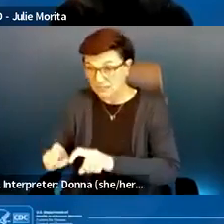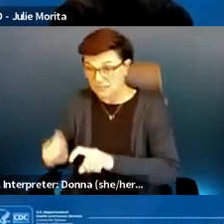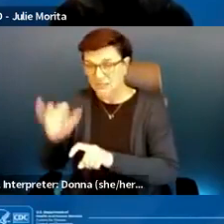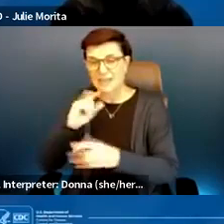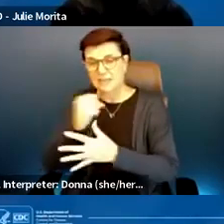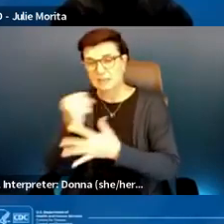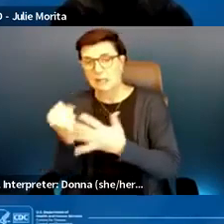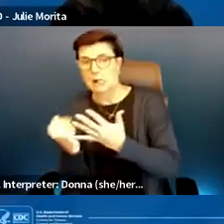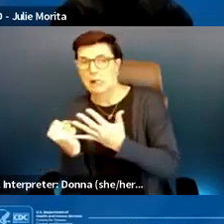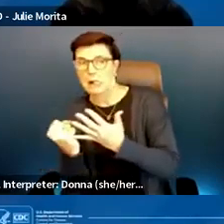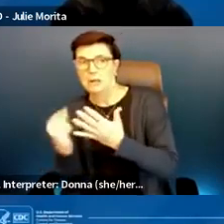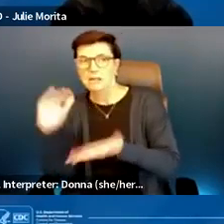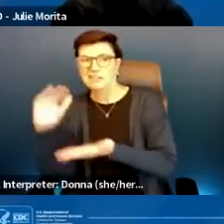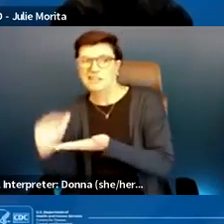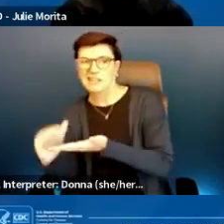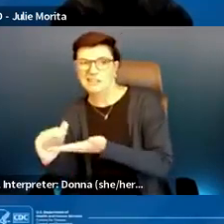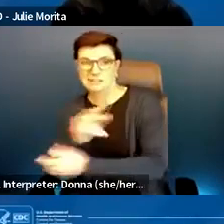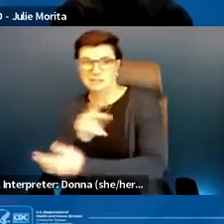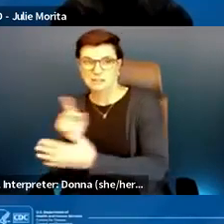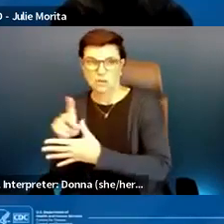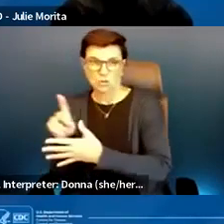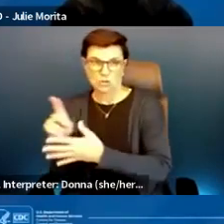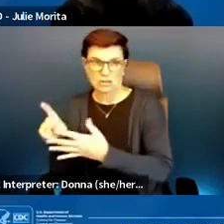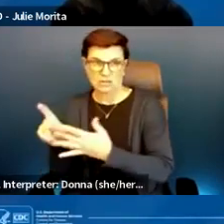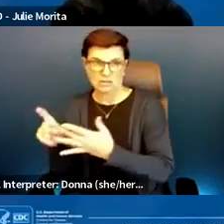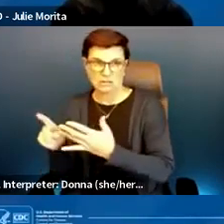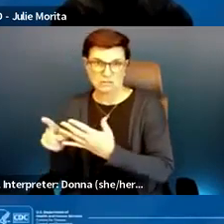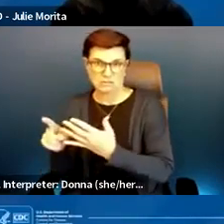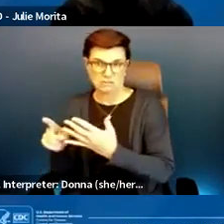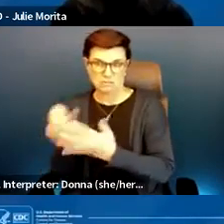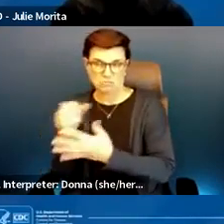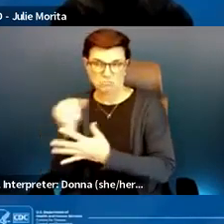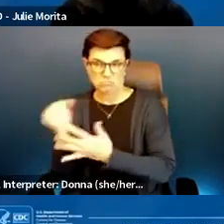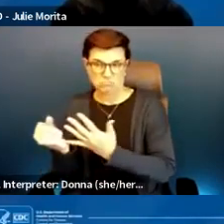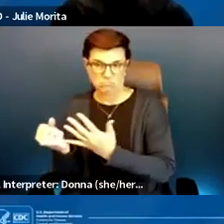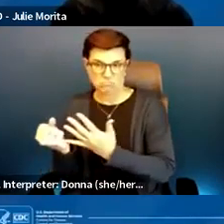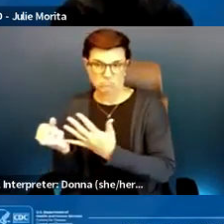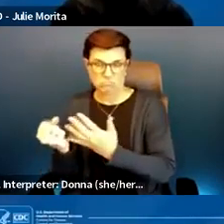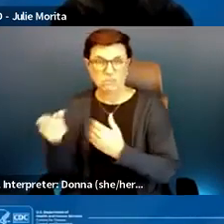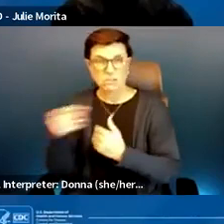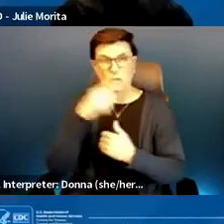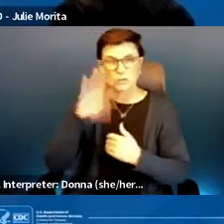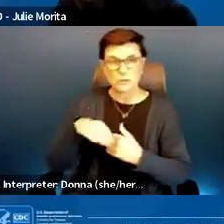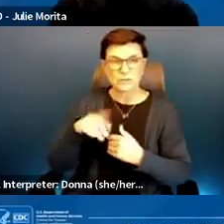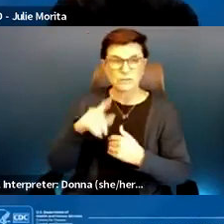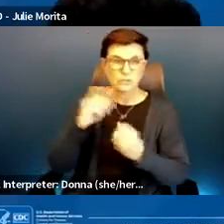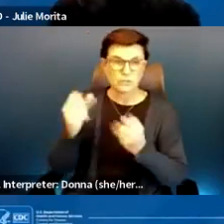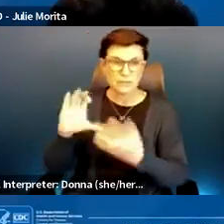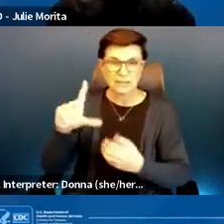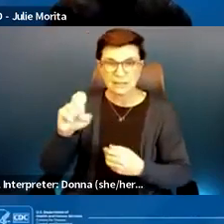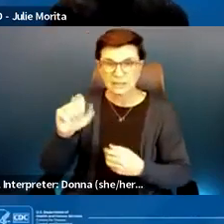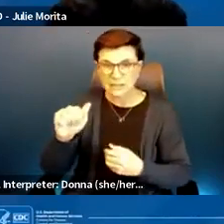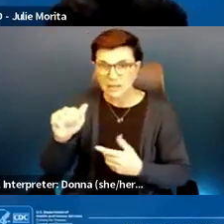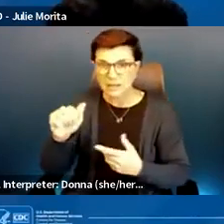There's a lot of, as you know, there's a lot of CLIA regulations, competency maintenance, proficiency testing.